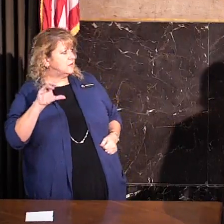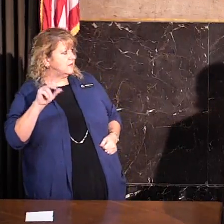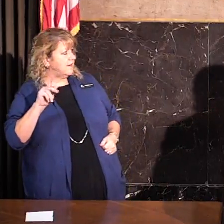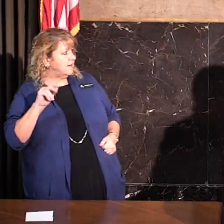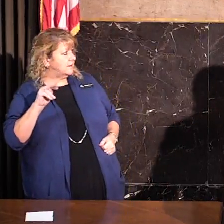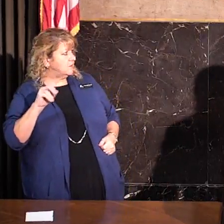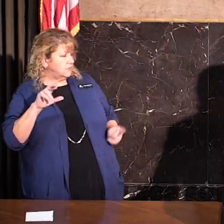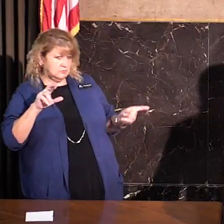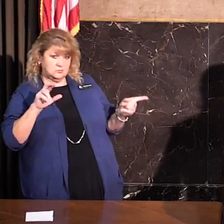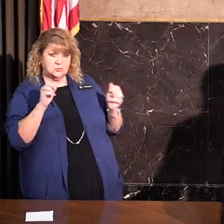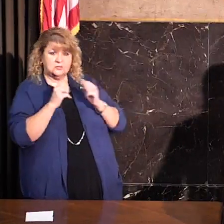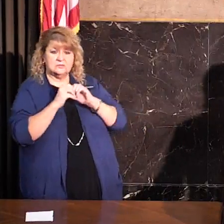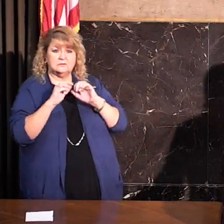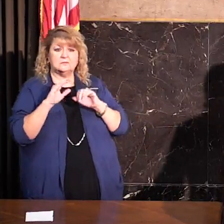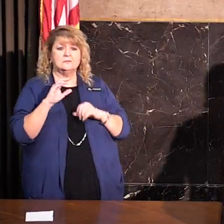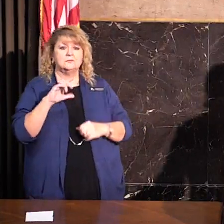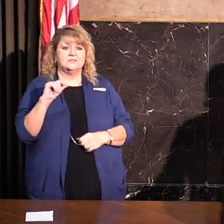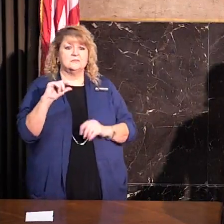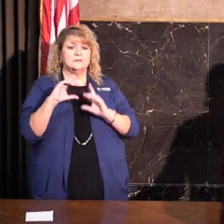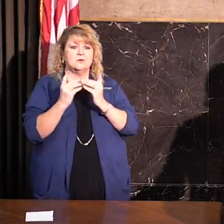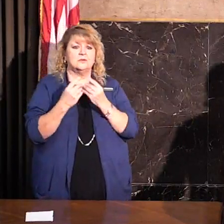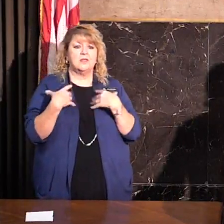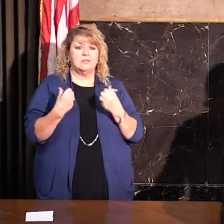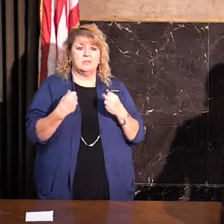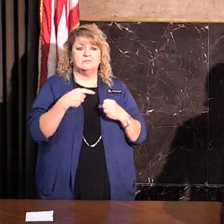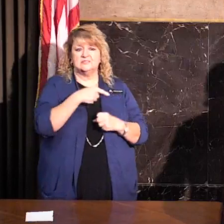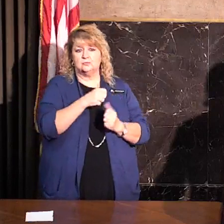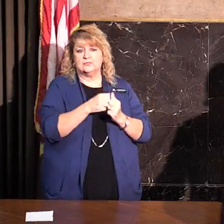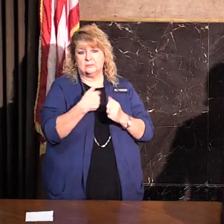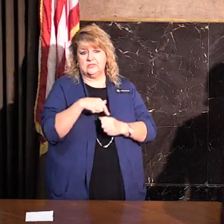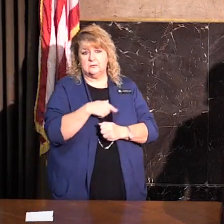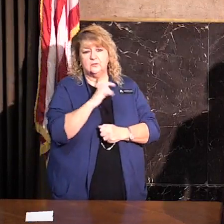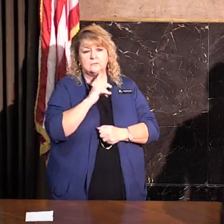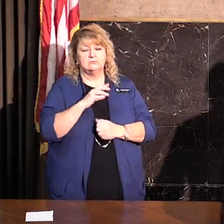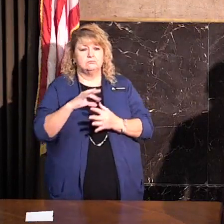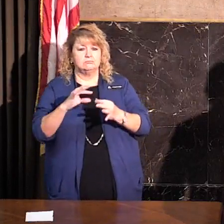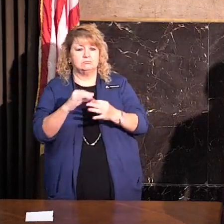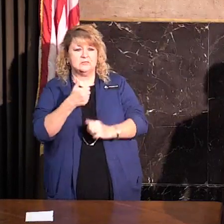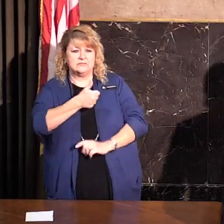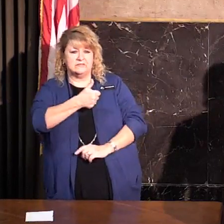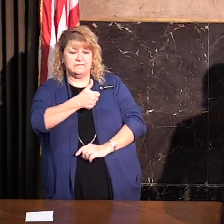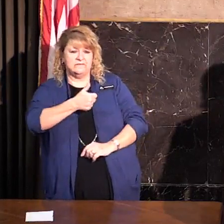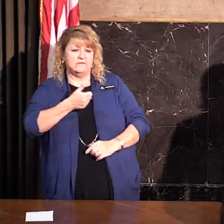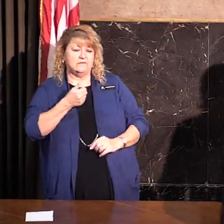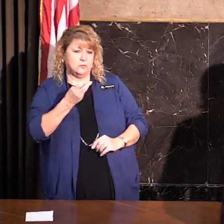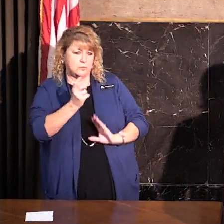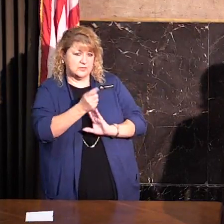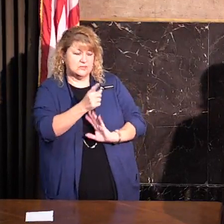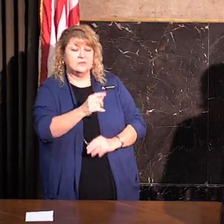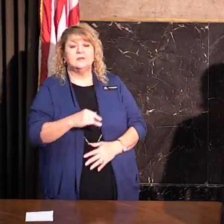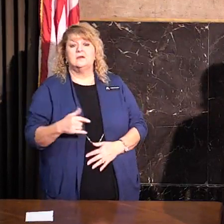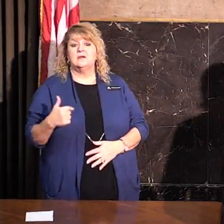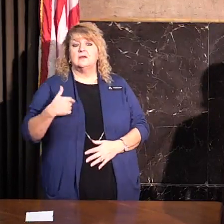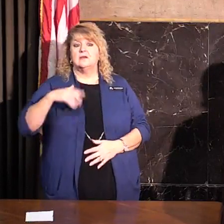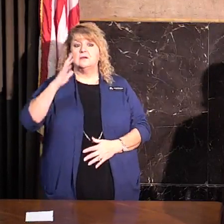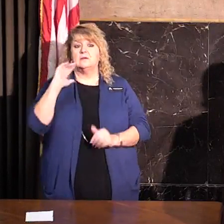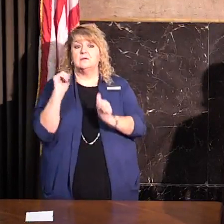Tanner of the Department of Health. Uh he will be speaking to you in just a little bit. Uh